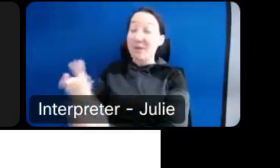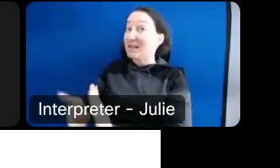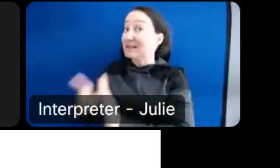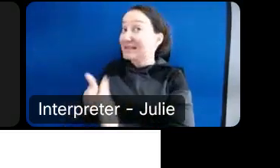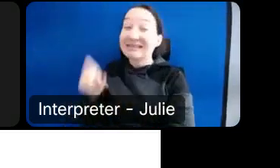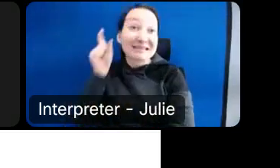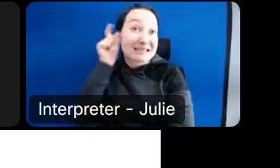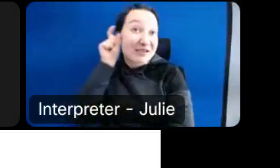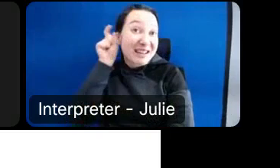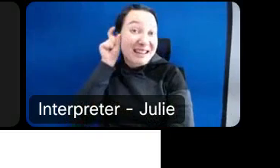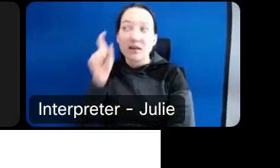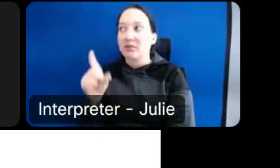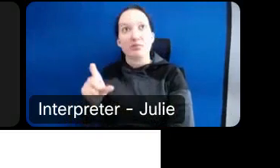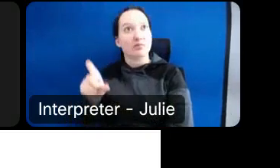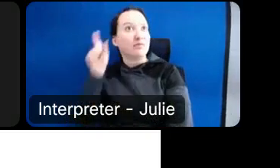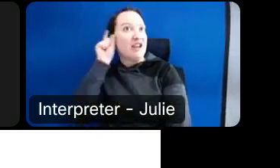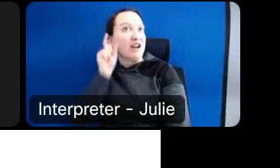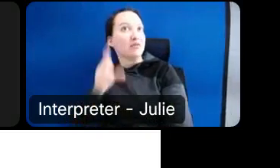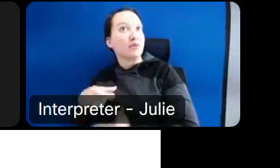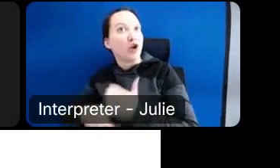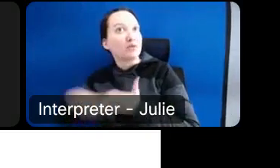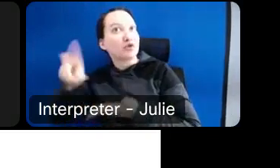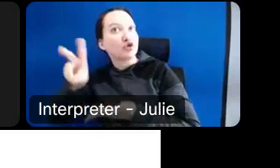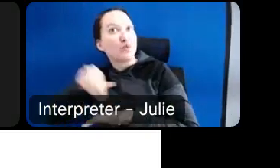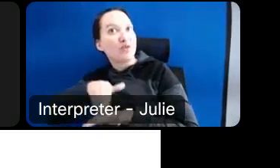And not be able to, you know, hearing is at 2000 dollars minimum.